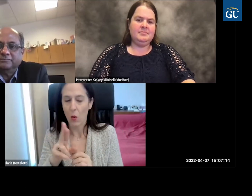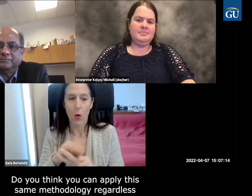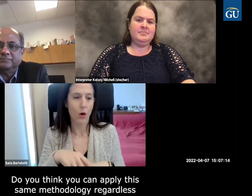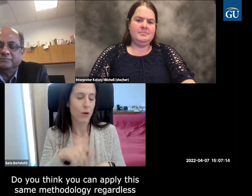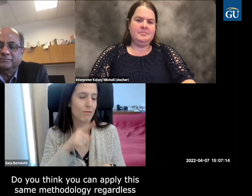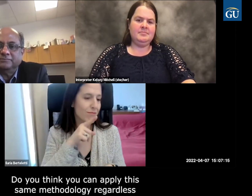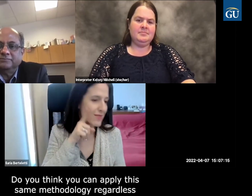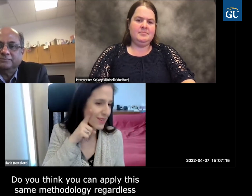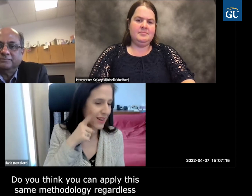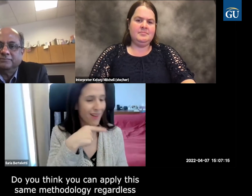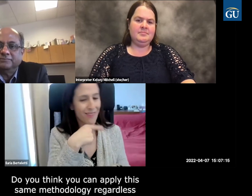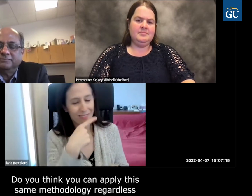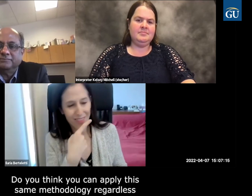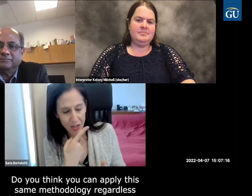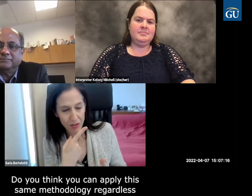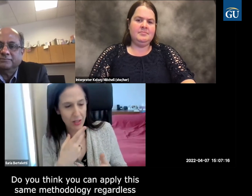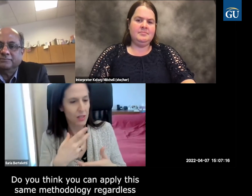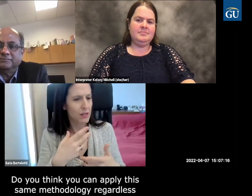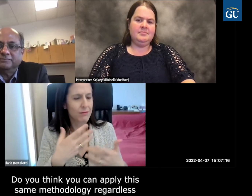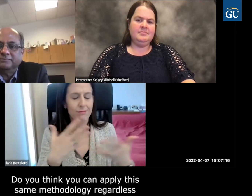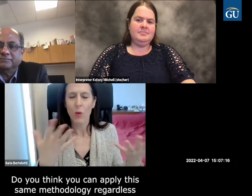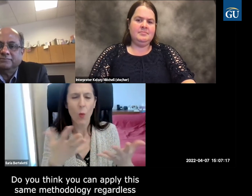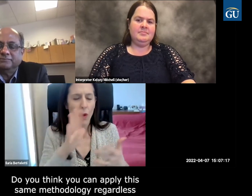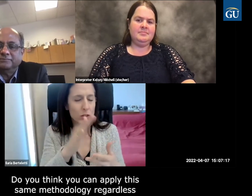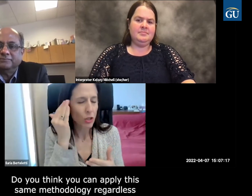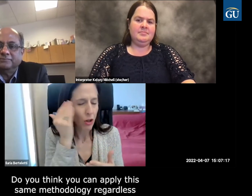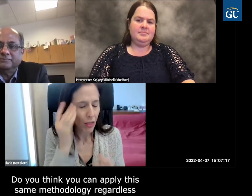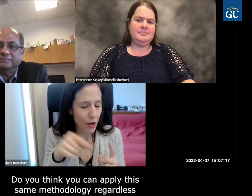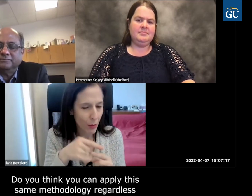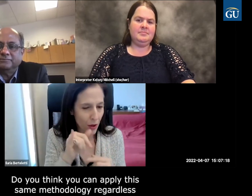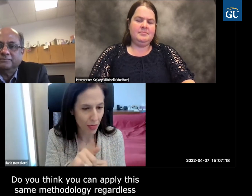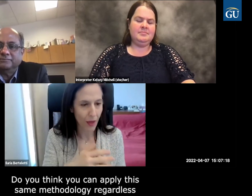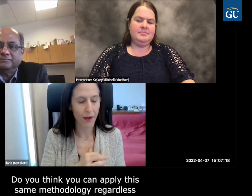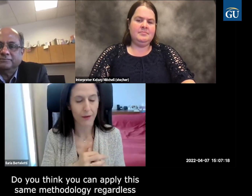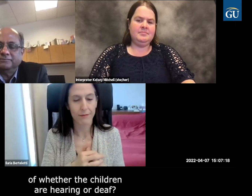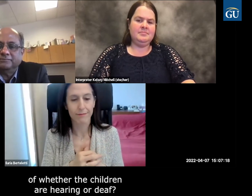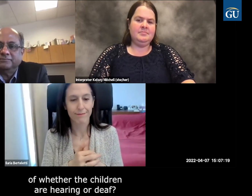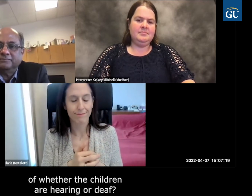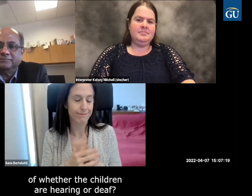do you think you can apply this same